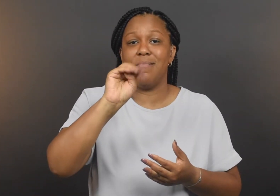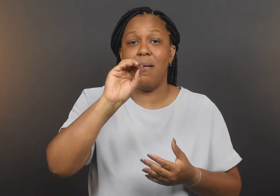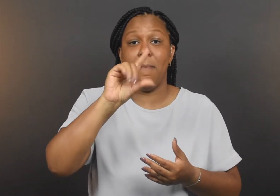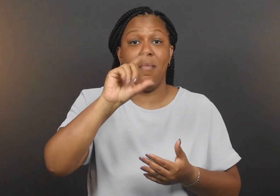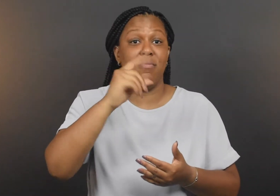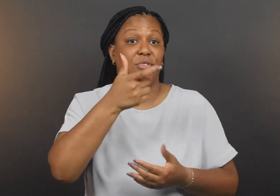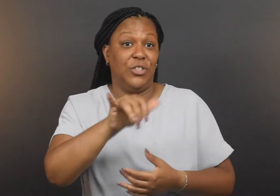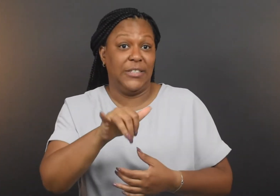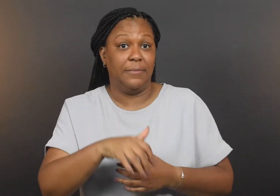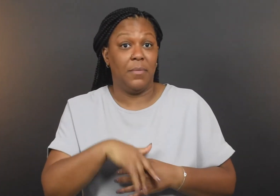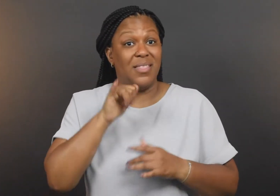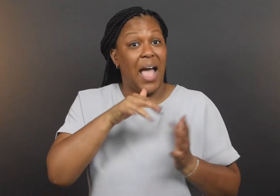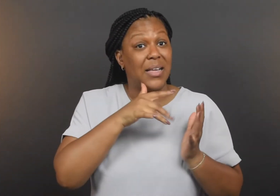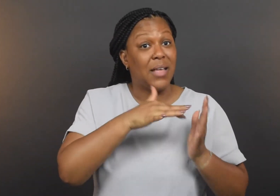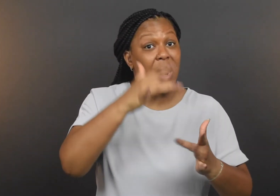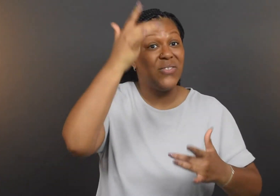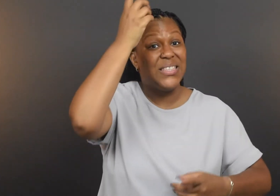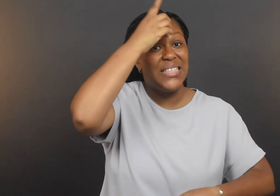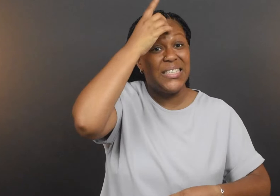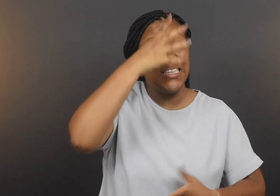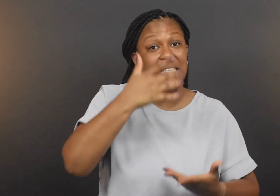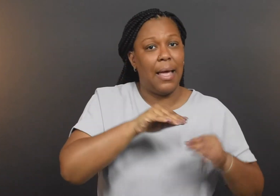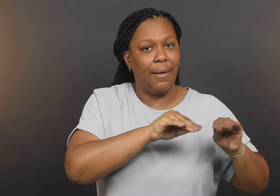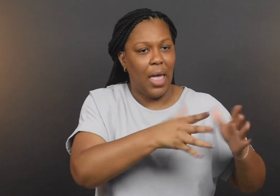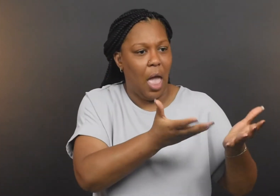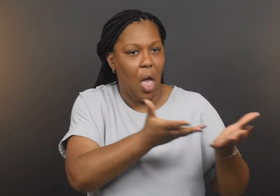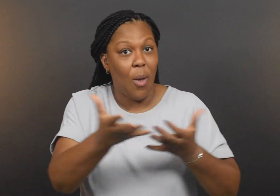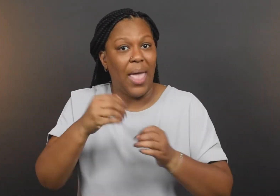study of disease-carrying insects—during a summer job.